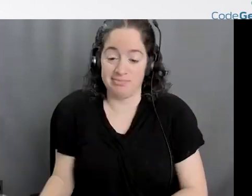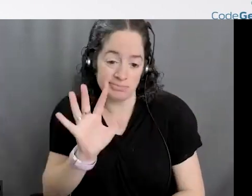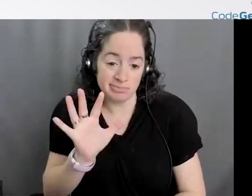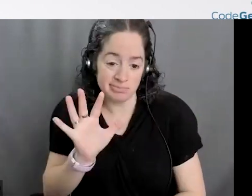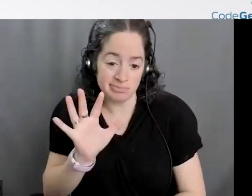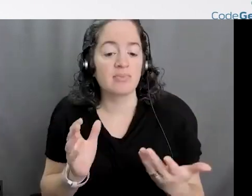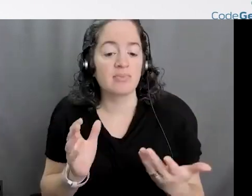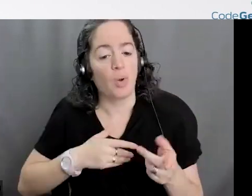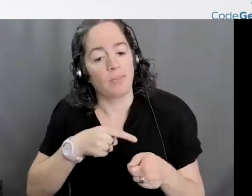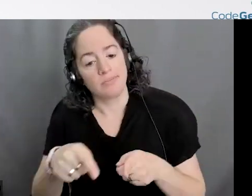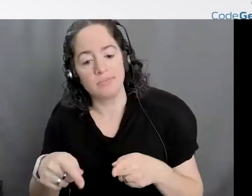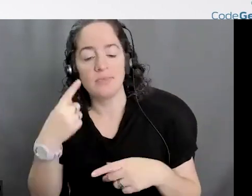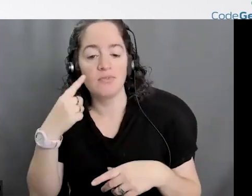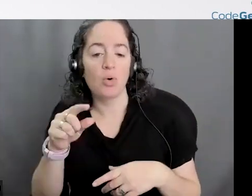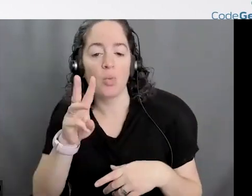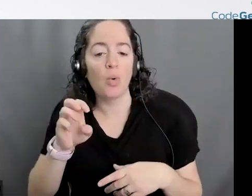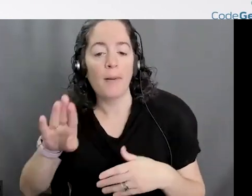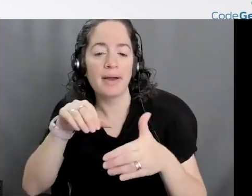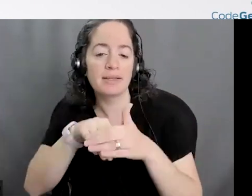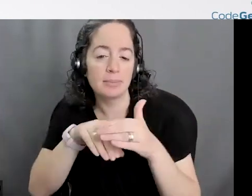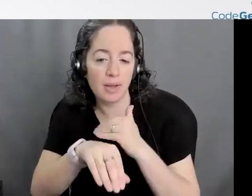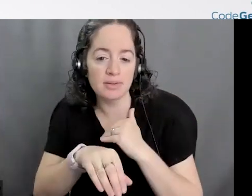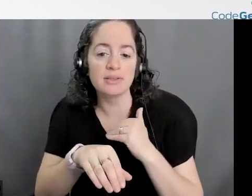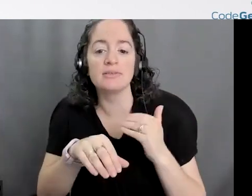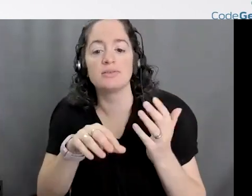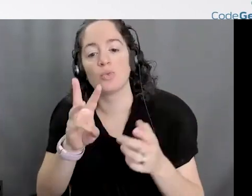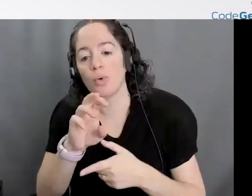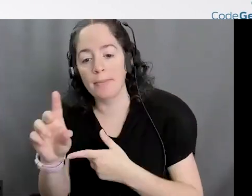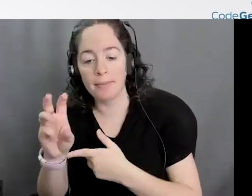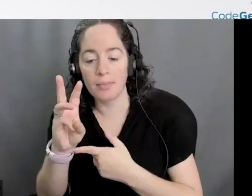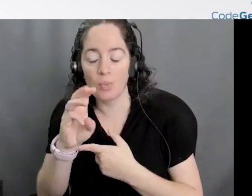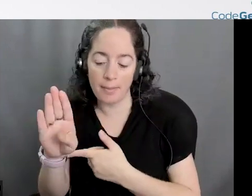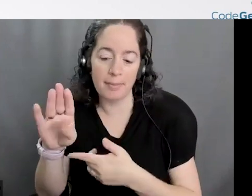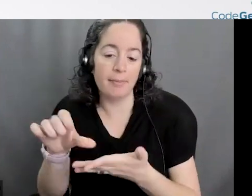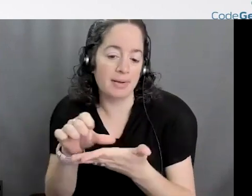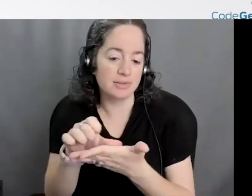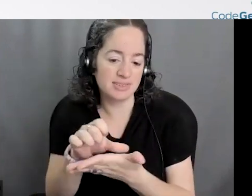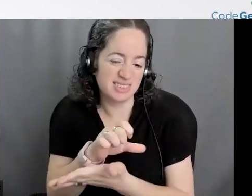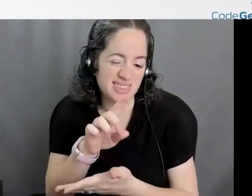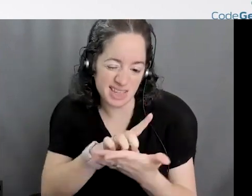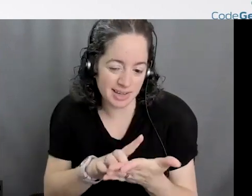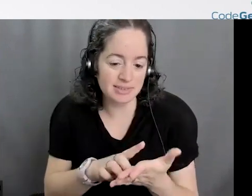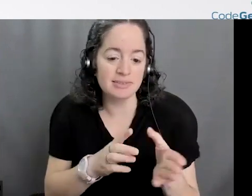and we are a very technical company and do development in WordPress, Webflow,